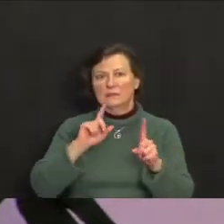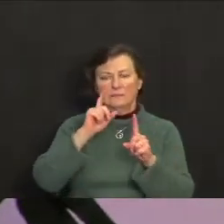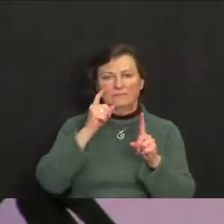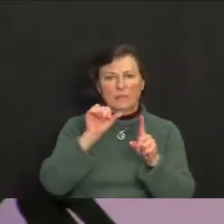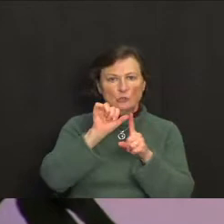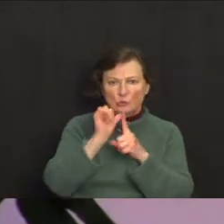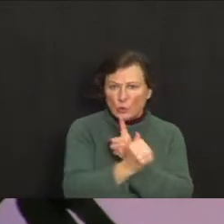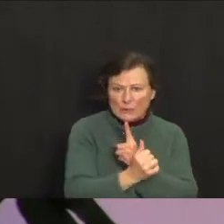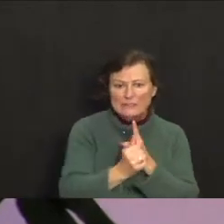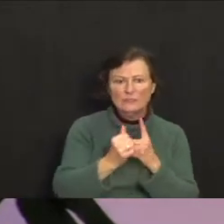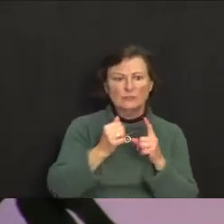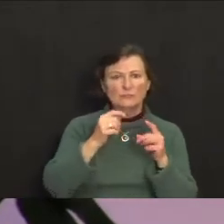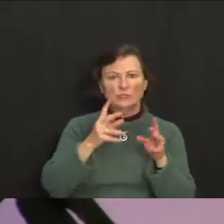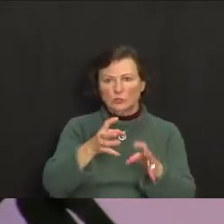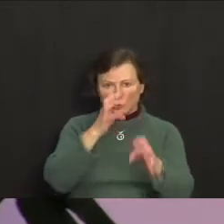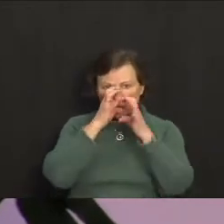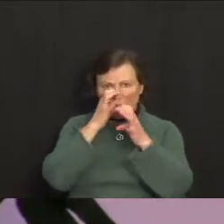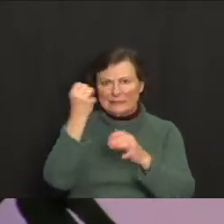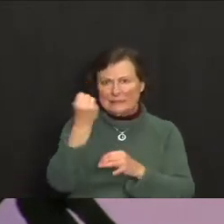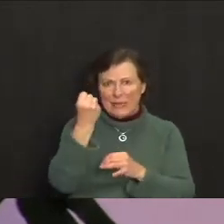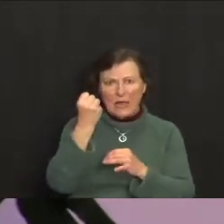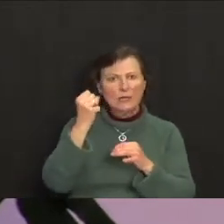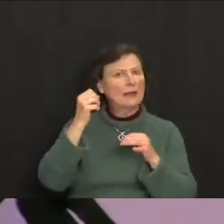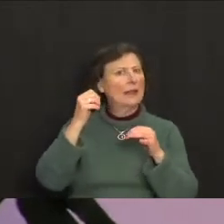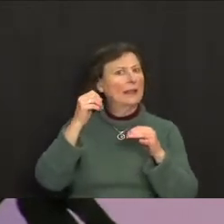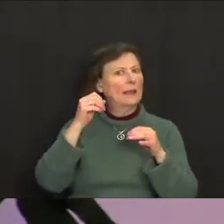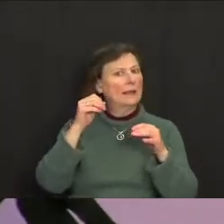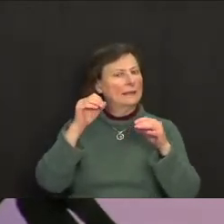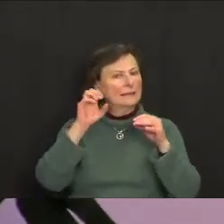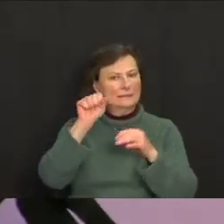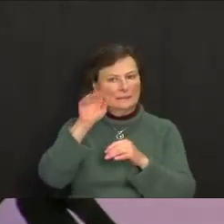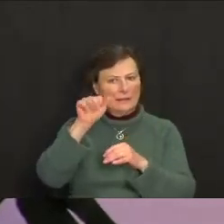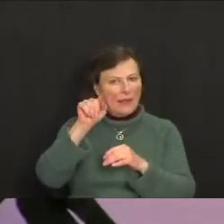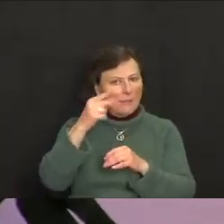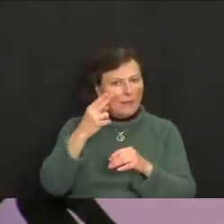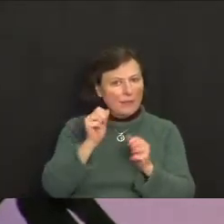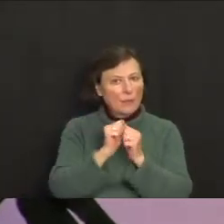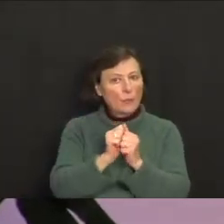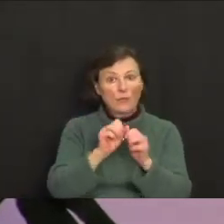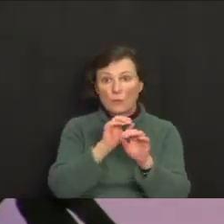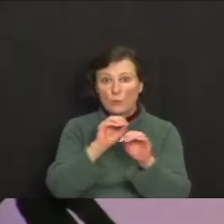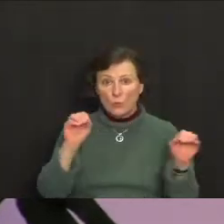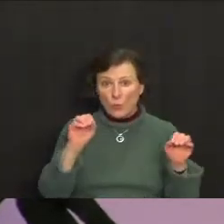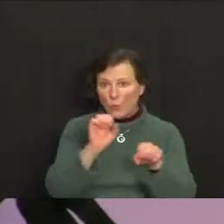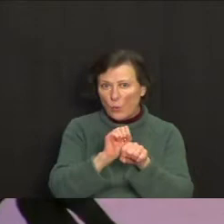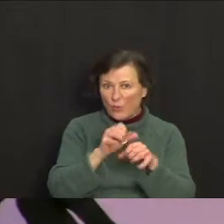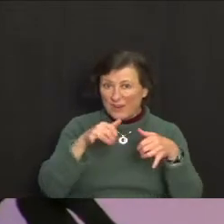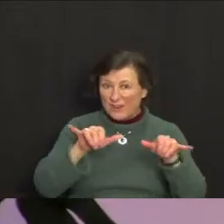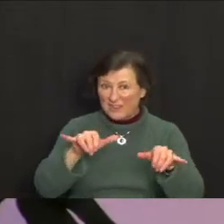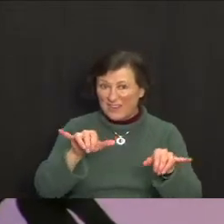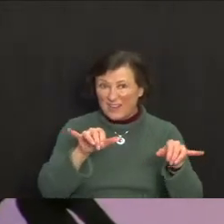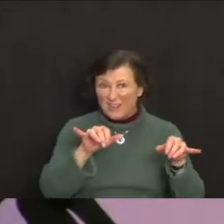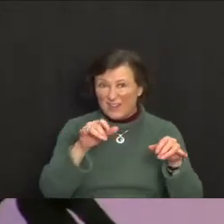and strict Saturday Sabbaths with no work - still holds for Christians? What kind of religion is this?